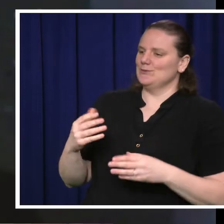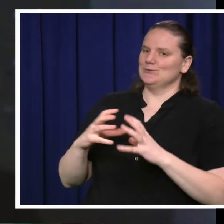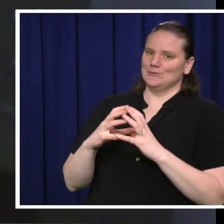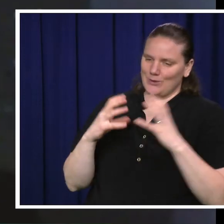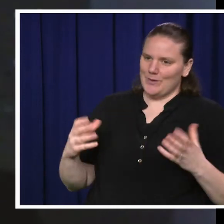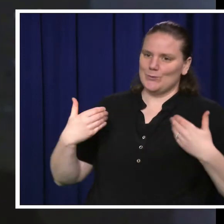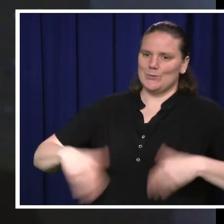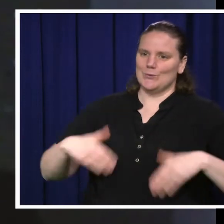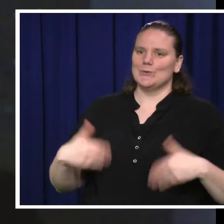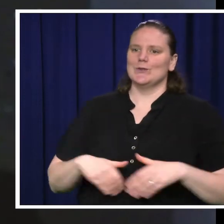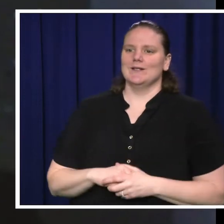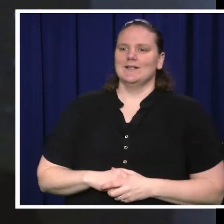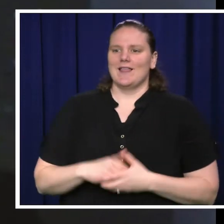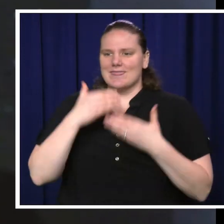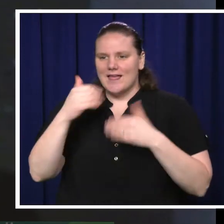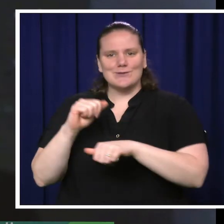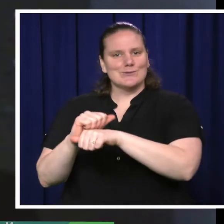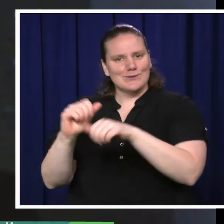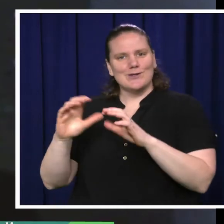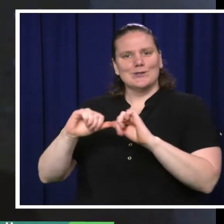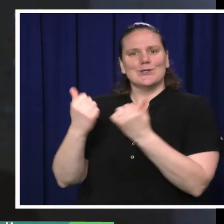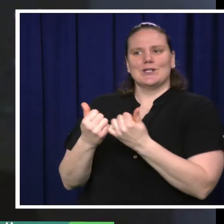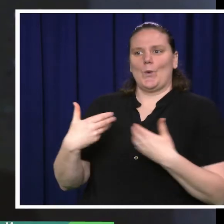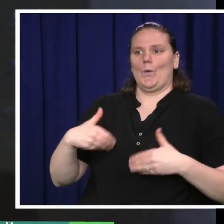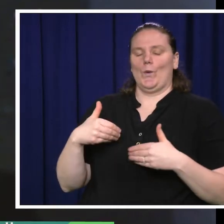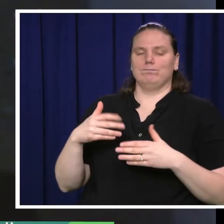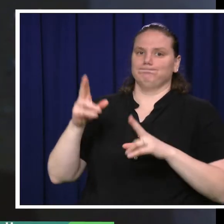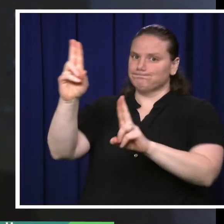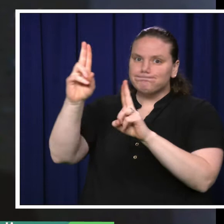Well, Steve, thank you so much. Thank the association.